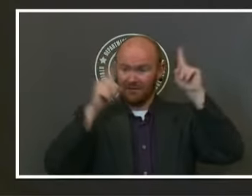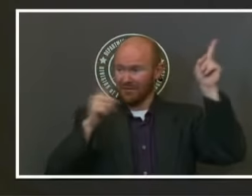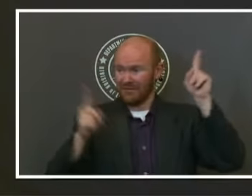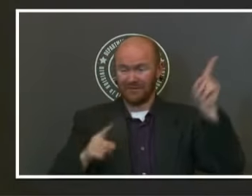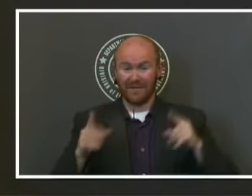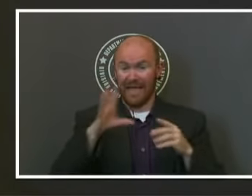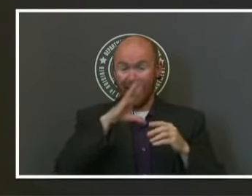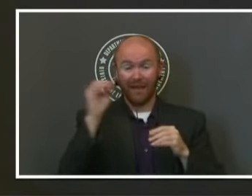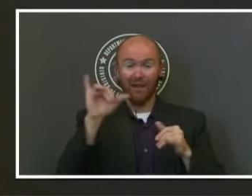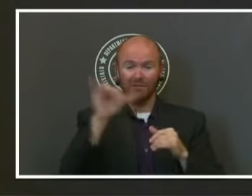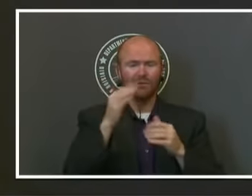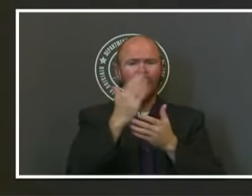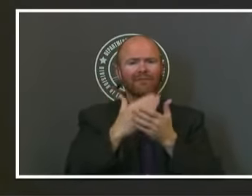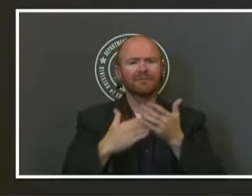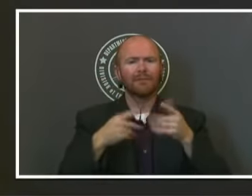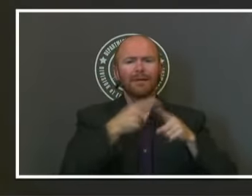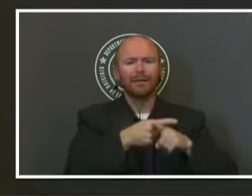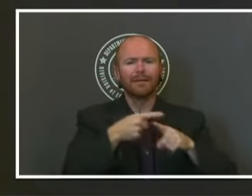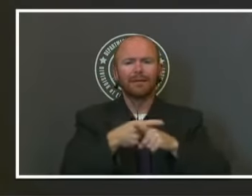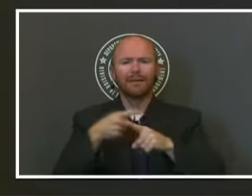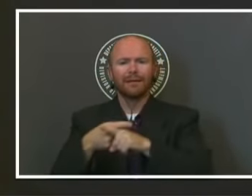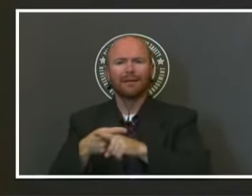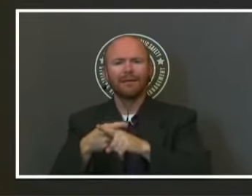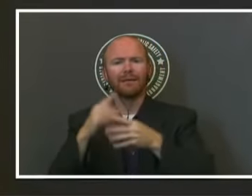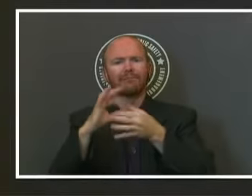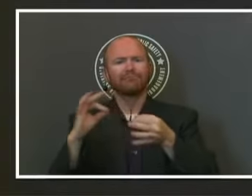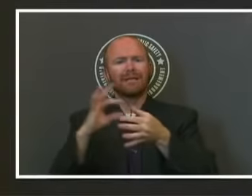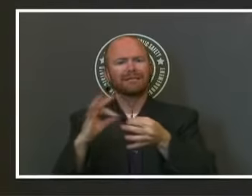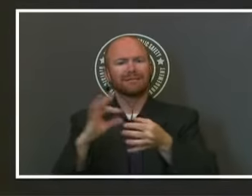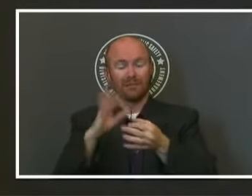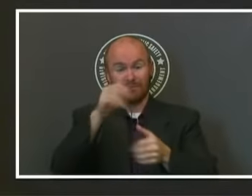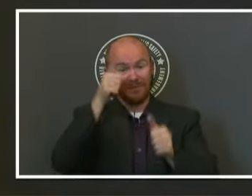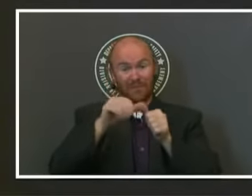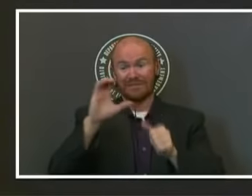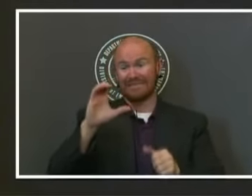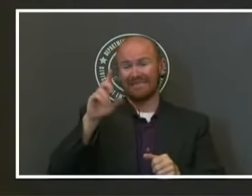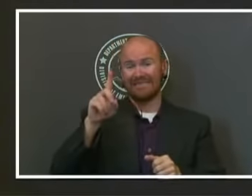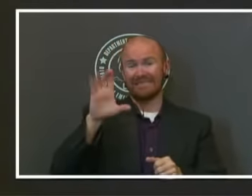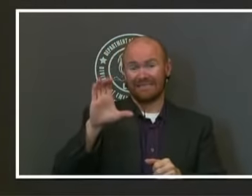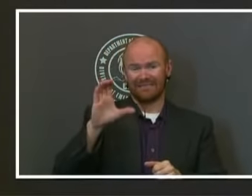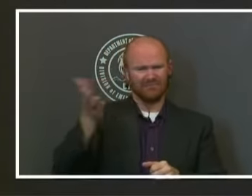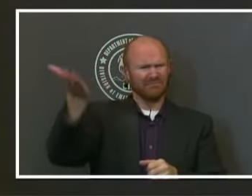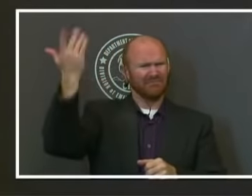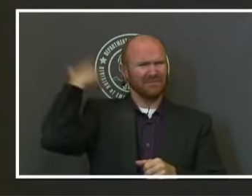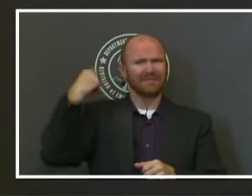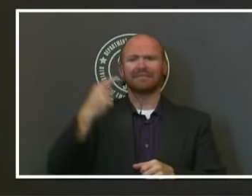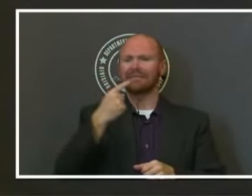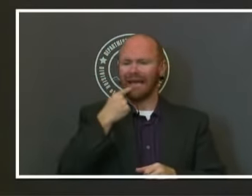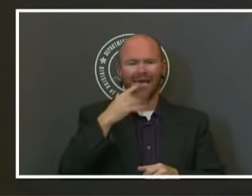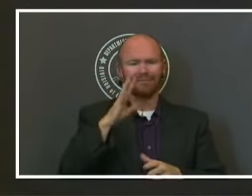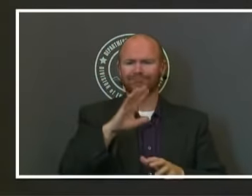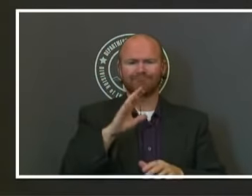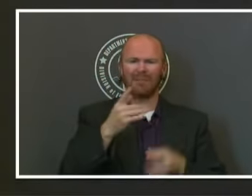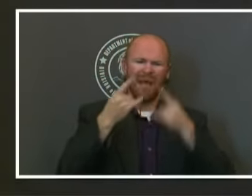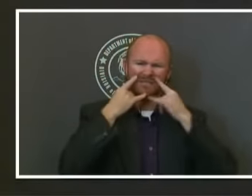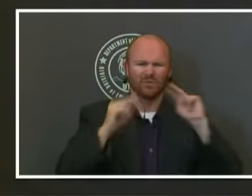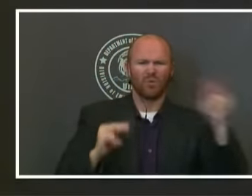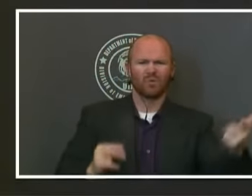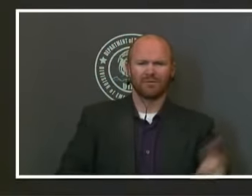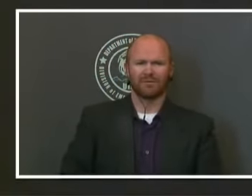us the CDC at once time said you know all of the mass were not